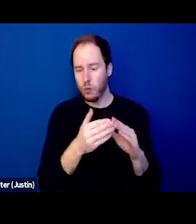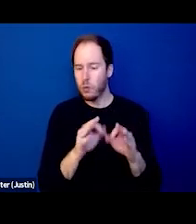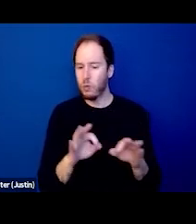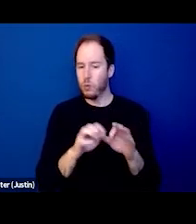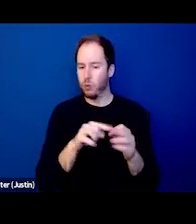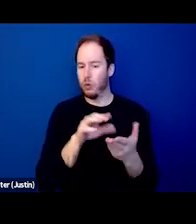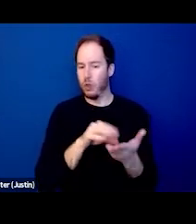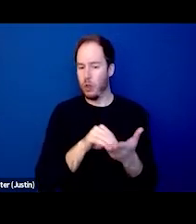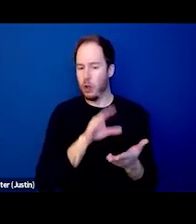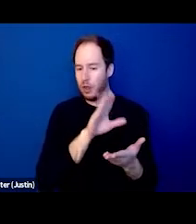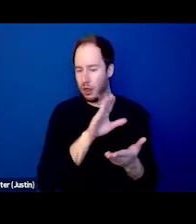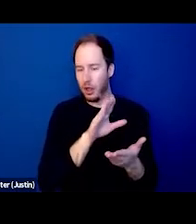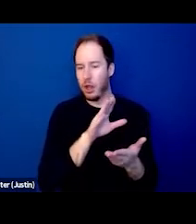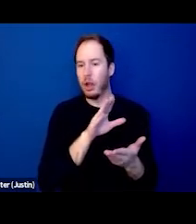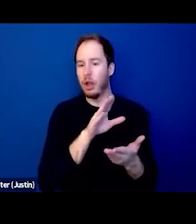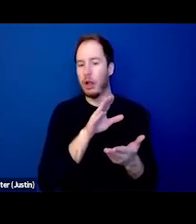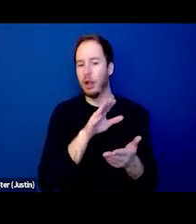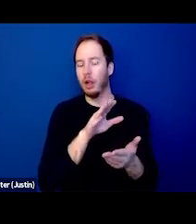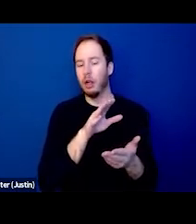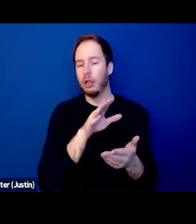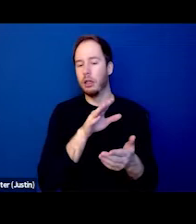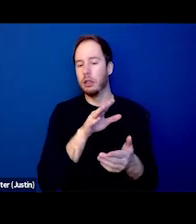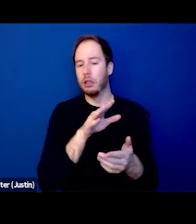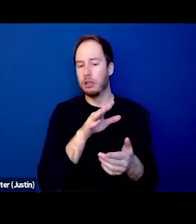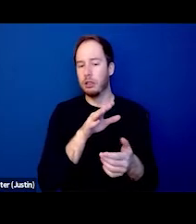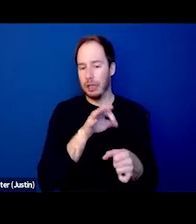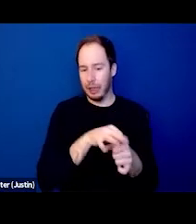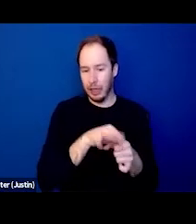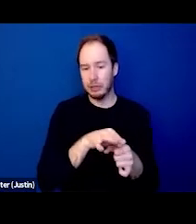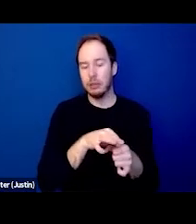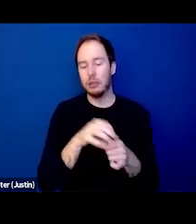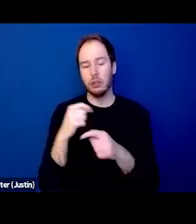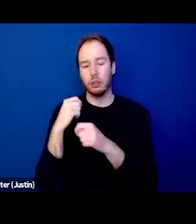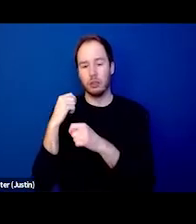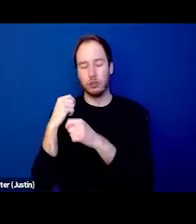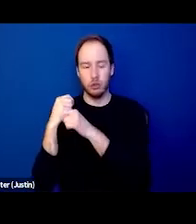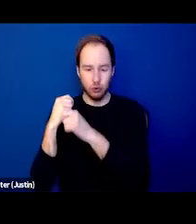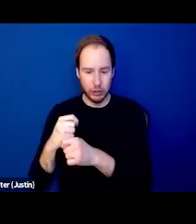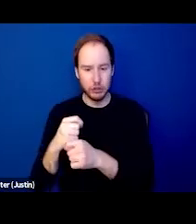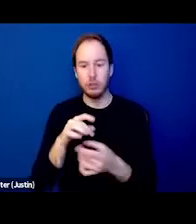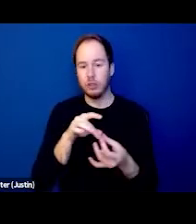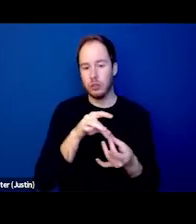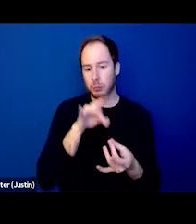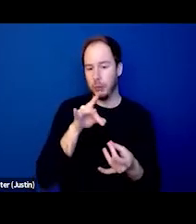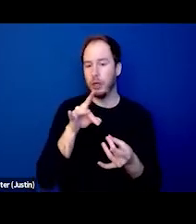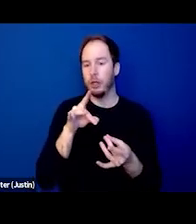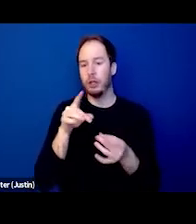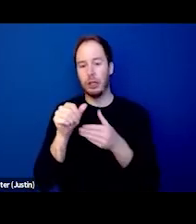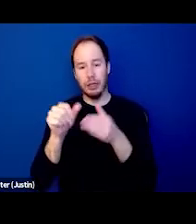their elected traditional and spiritual leadership, and then their decision makers. You can go to almost any tribe's website